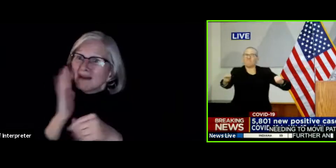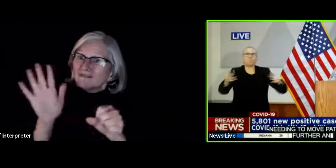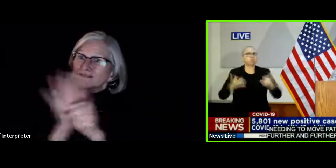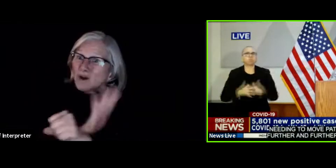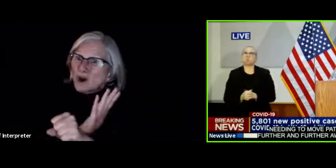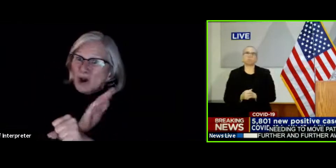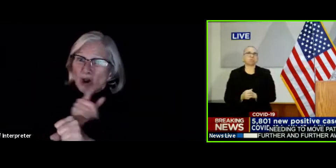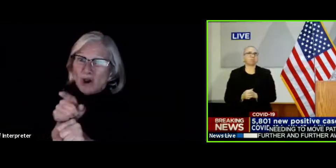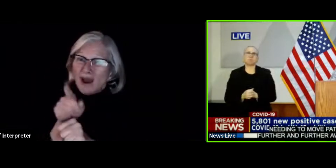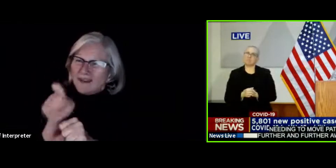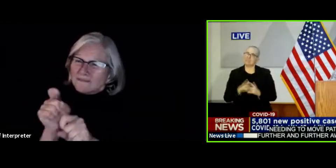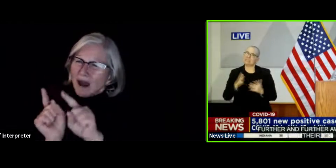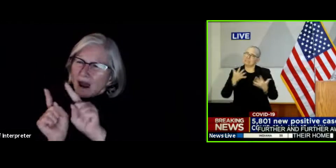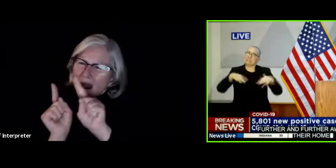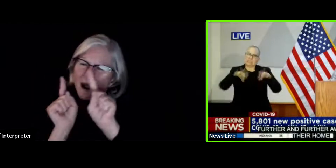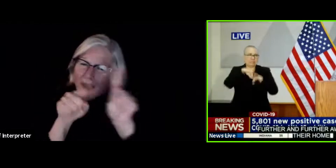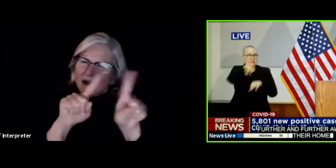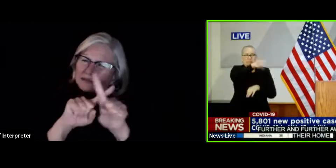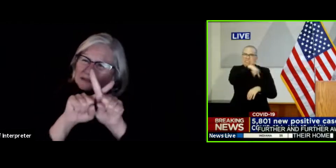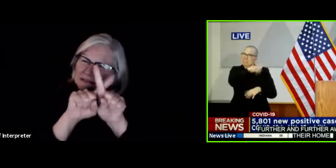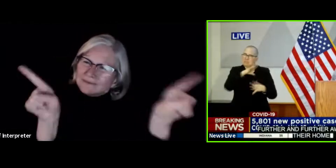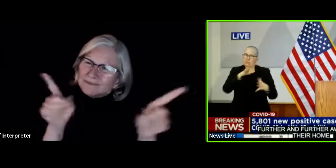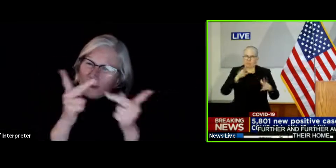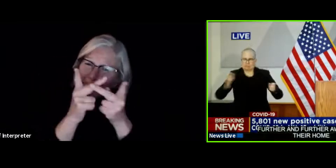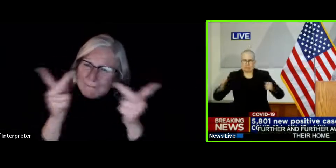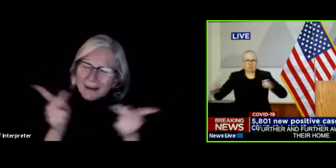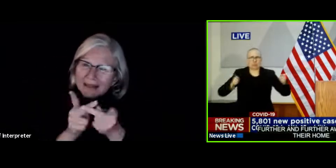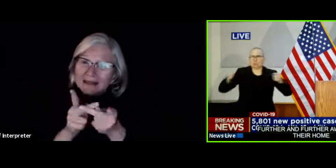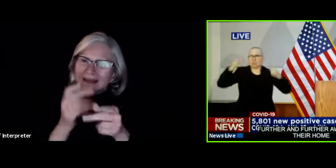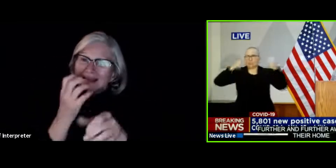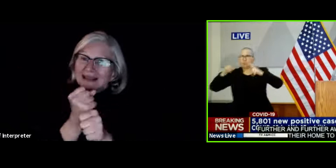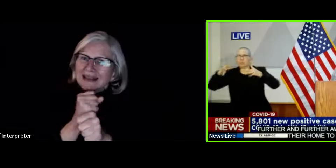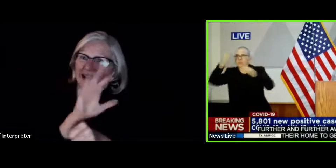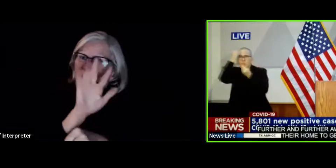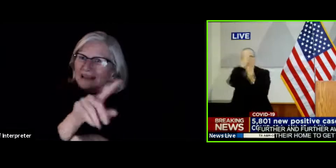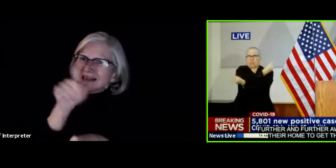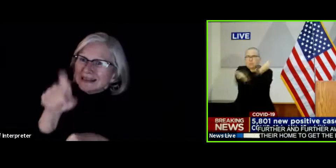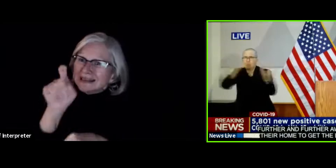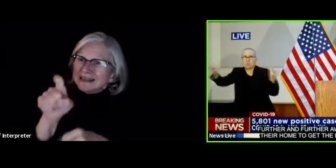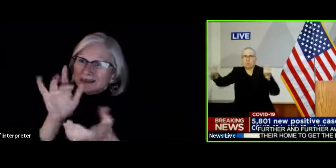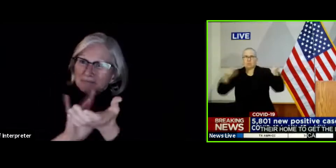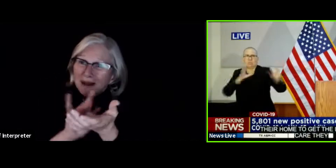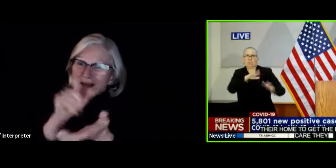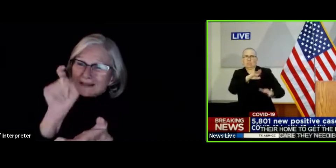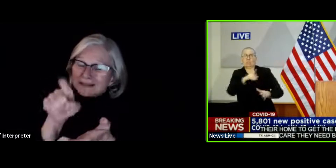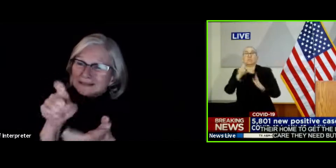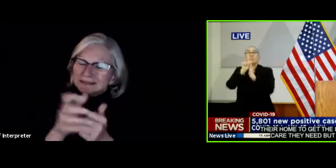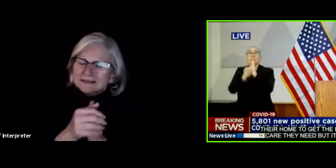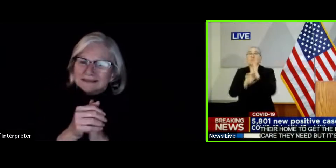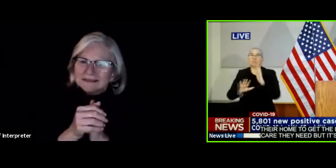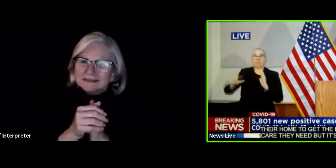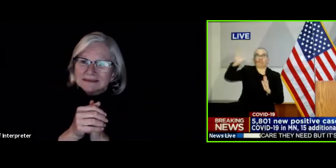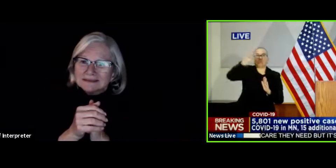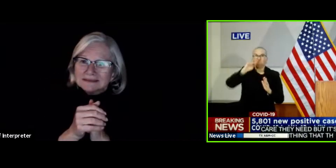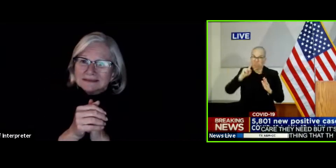WORKING SO HARD TO MANAGE HOSPITAL CAPACITY AS A STATEWIDE RESOURCE. BUT MAIN OF THEM ARE AT OR ALMOST AT